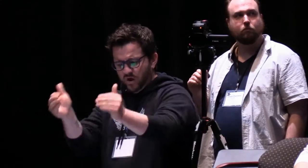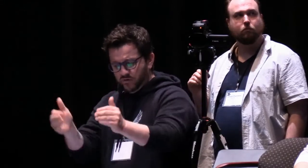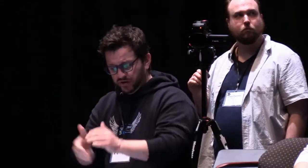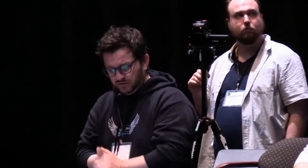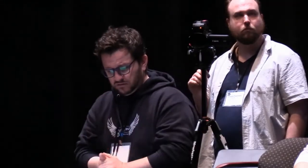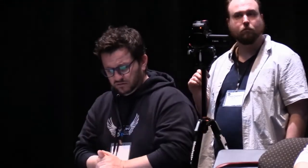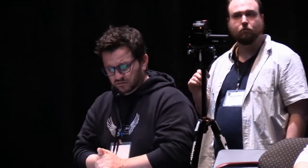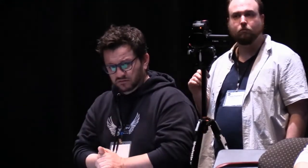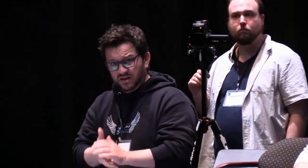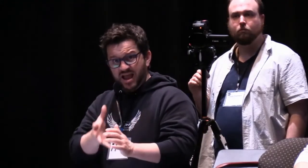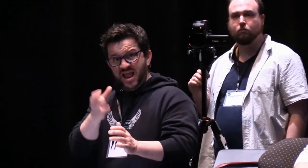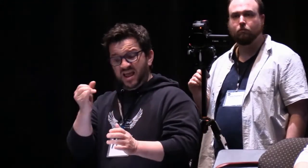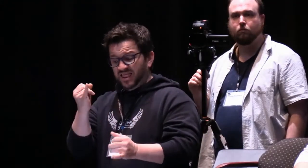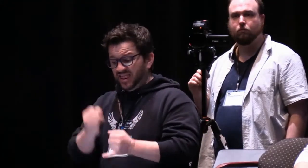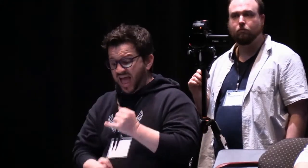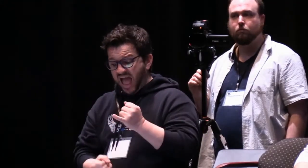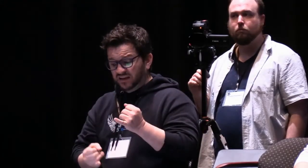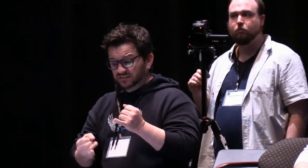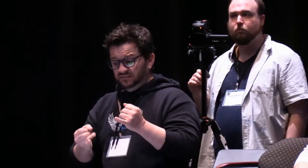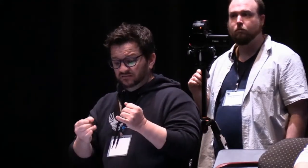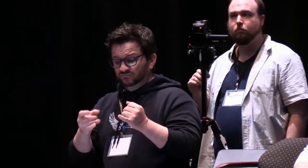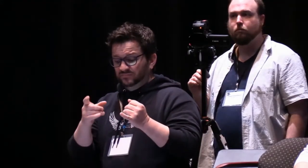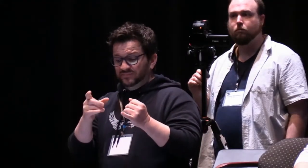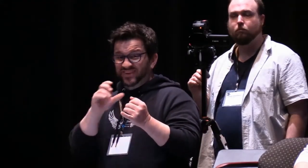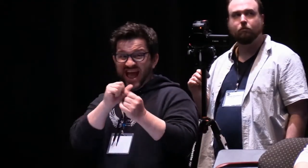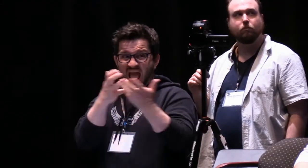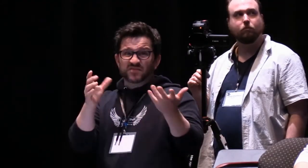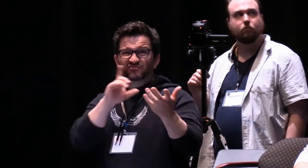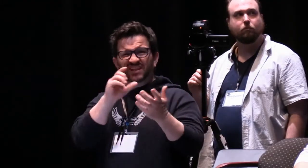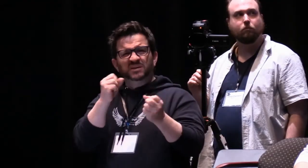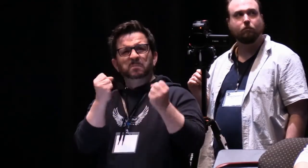What opportunities do you see in deaf theater moving forward, and finally,